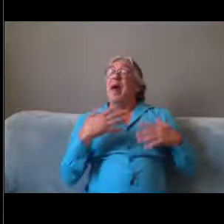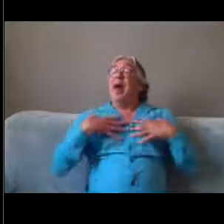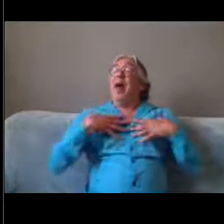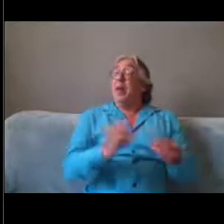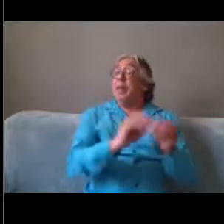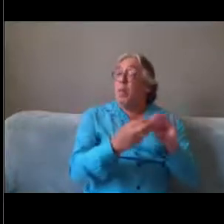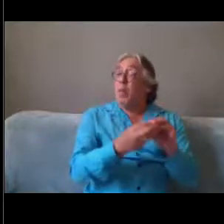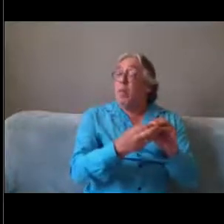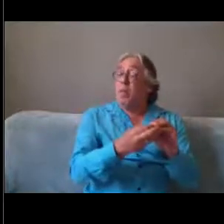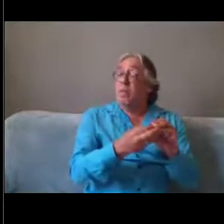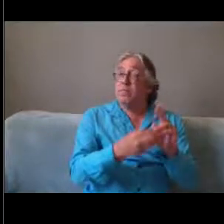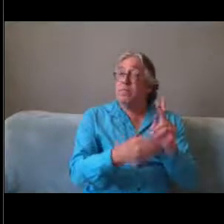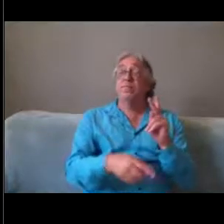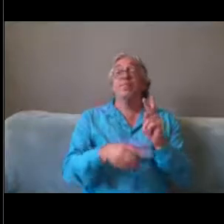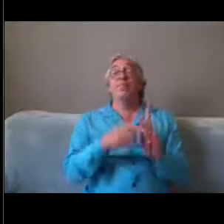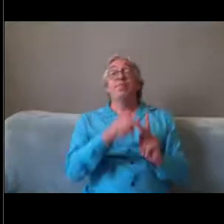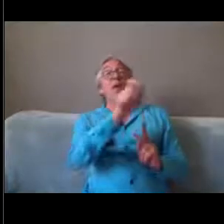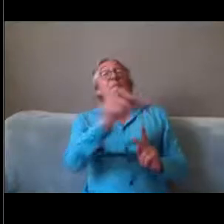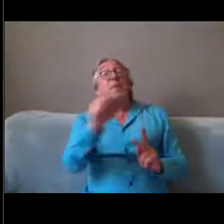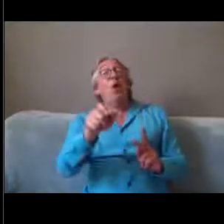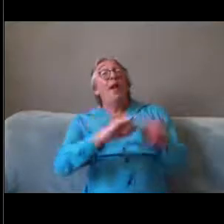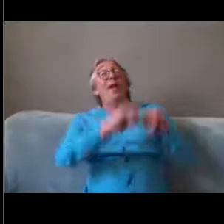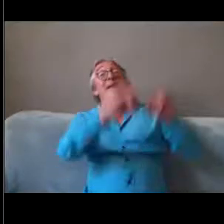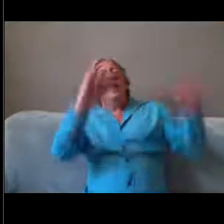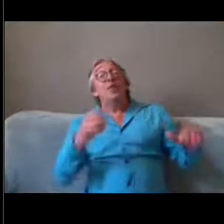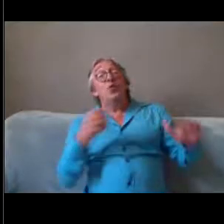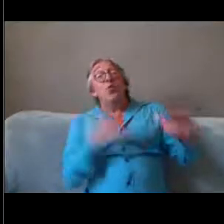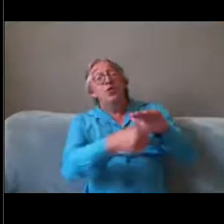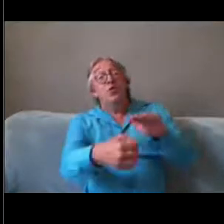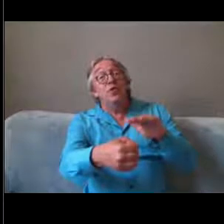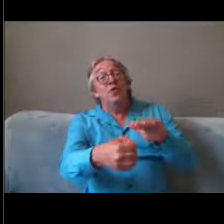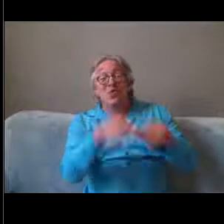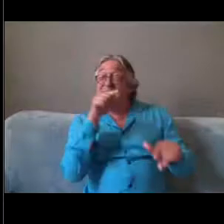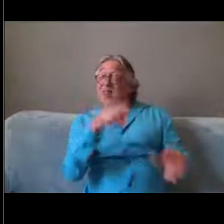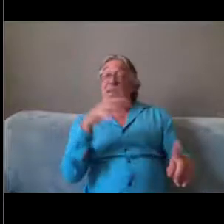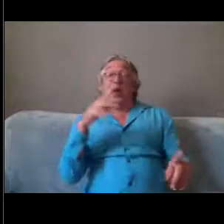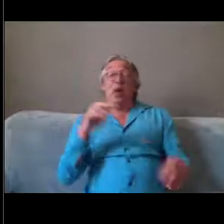You may remember in the case of stakeholder event in January.